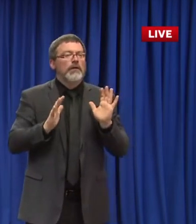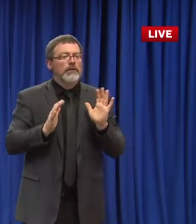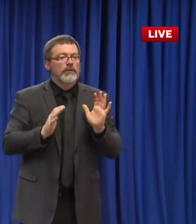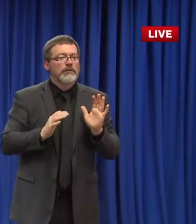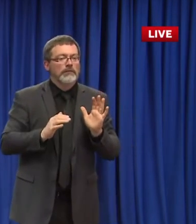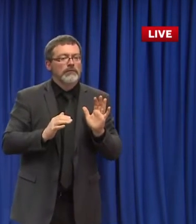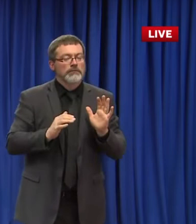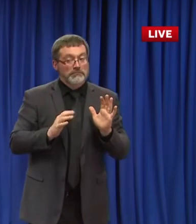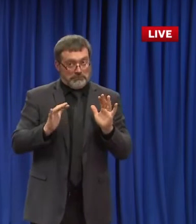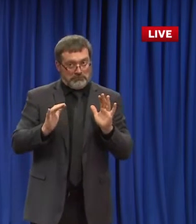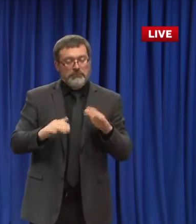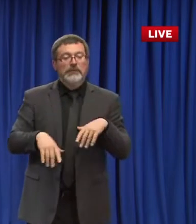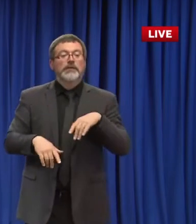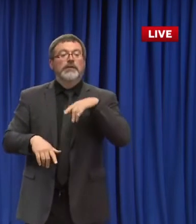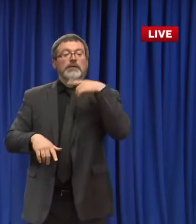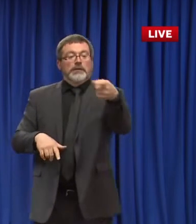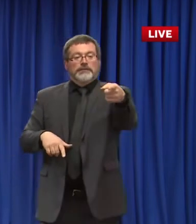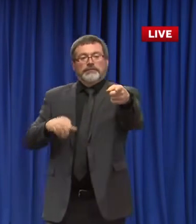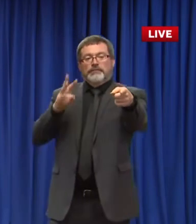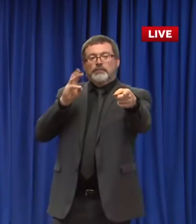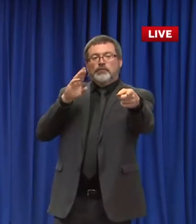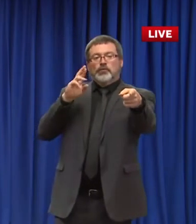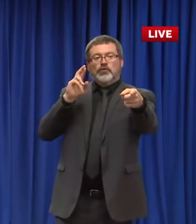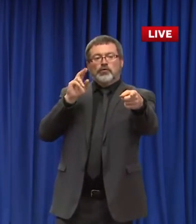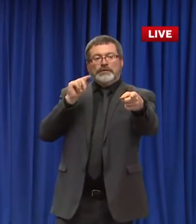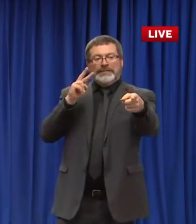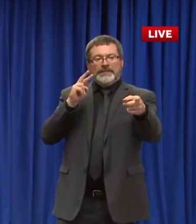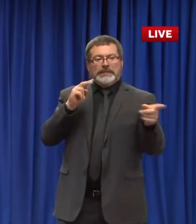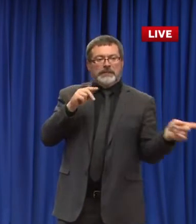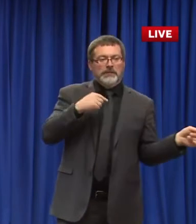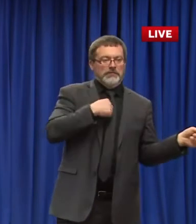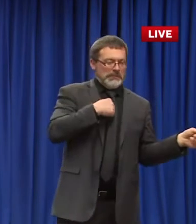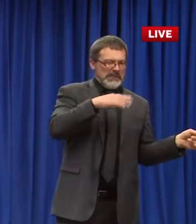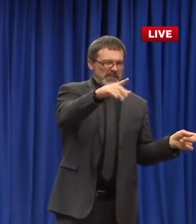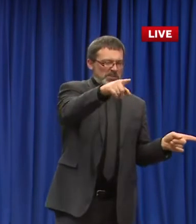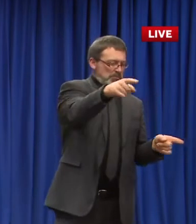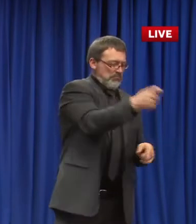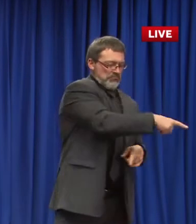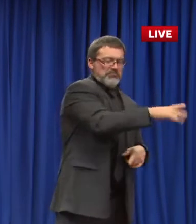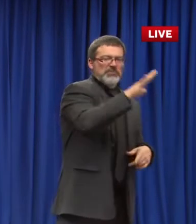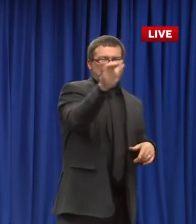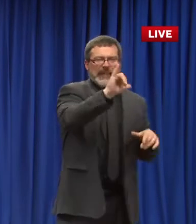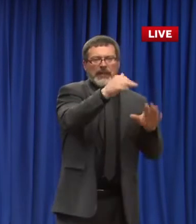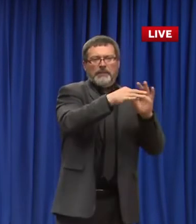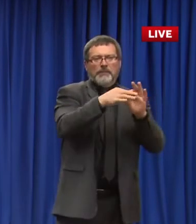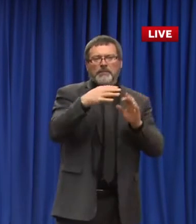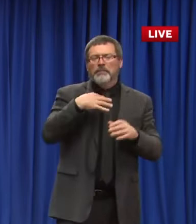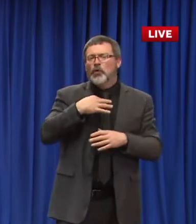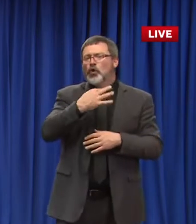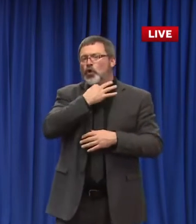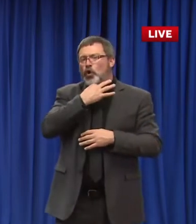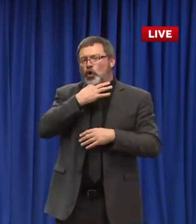GO FINALLY FOLLOW THROUGH ON BEHALF OF MR. CHANEL. OH SURE. WHERE DO YOU DRAW THE LINE BETWEEN ACTIVITY AND LOUNGING?